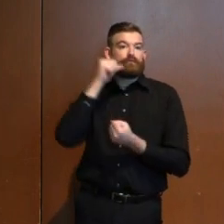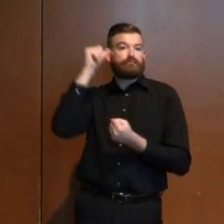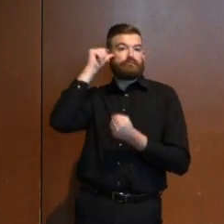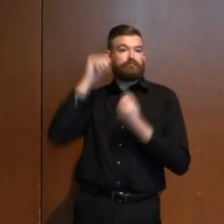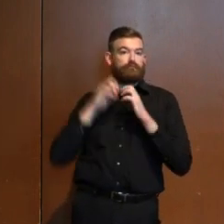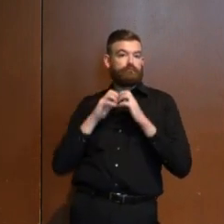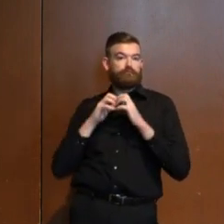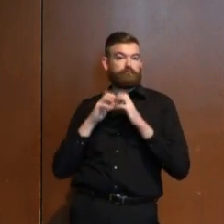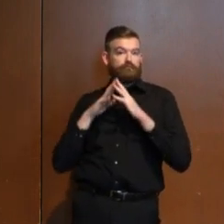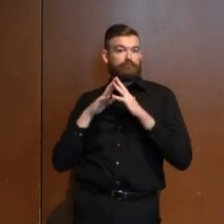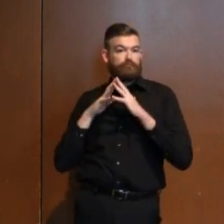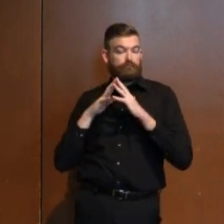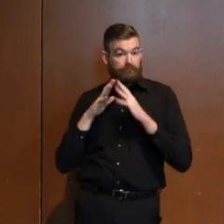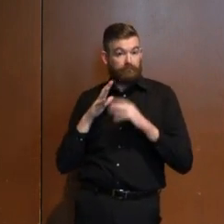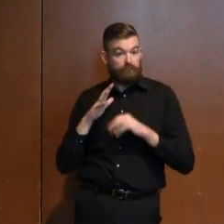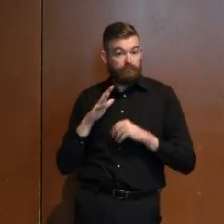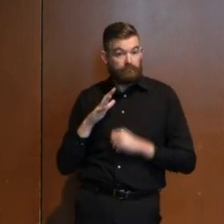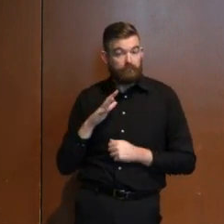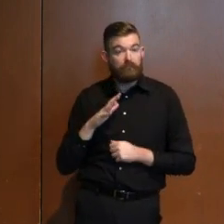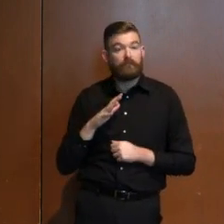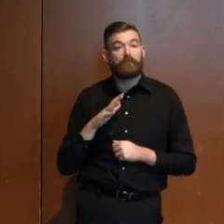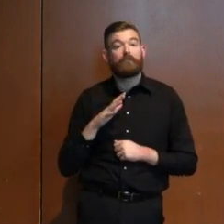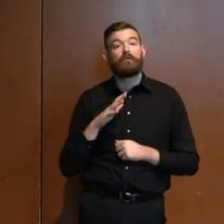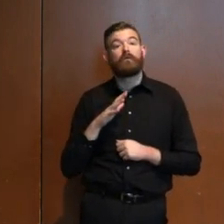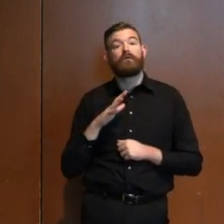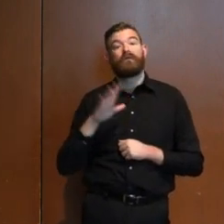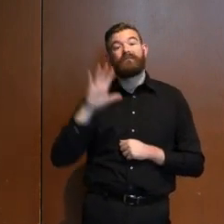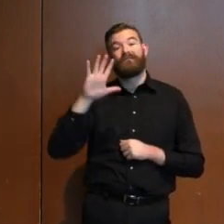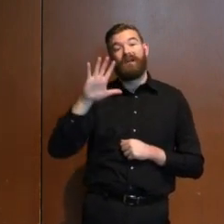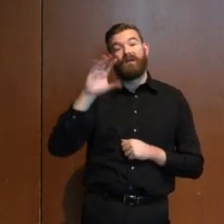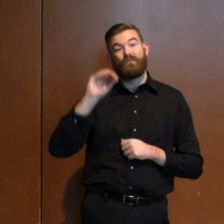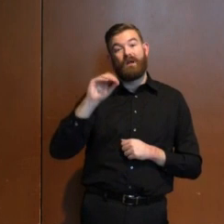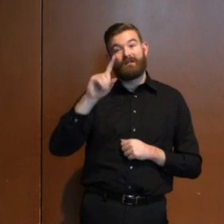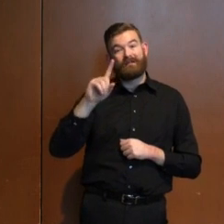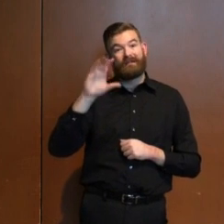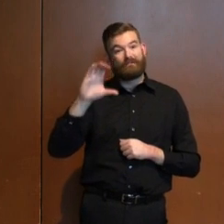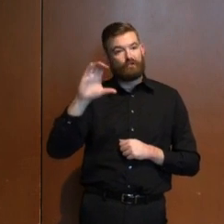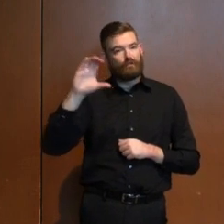JERSEY PANDEMIC RELIEF FUND LAUNCHED YESTERDAY TO GREAT EFFECT IT'S A NONGOVERNMENT ENTITY.